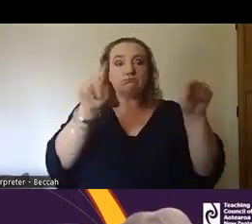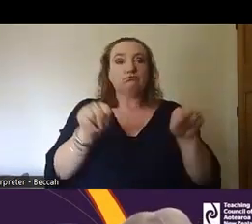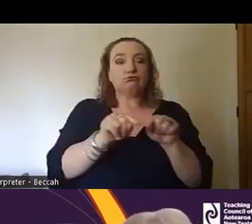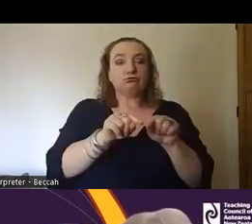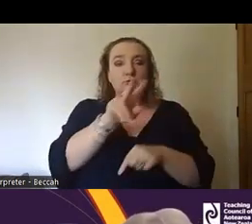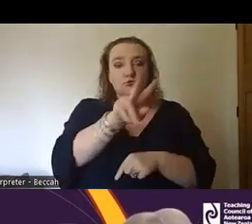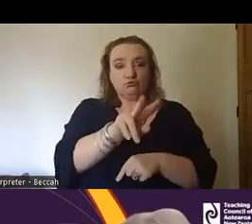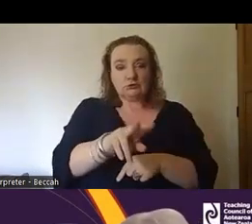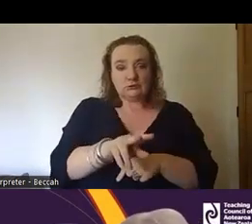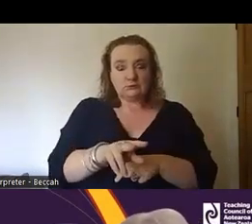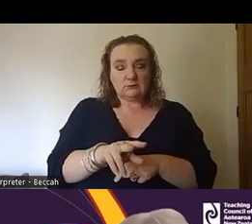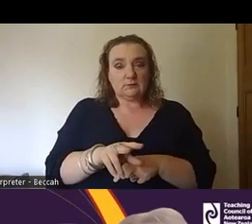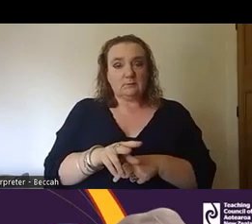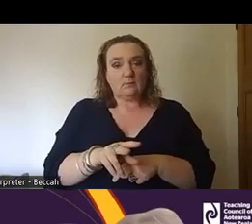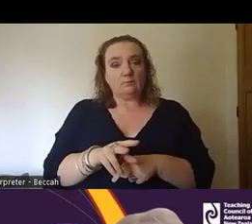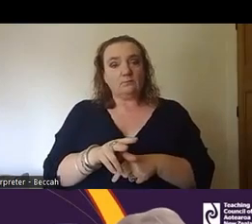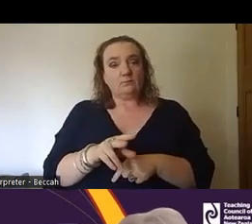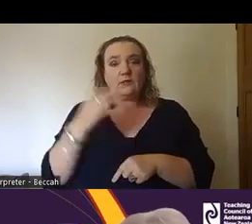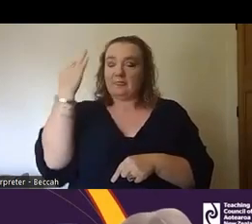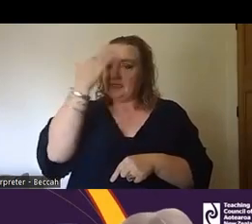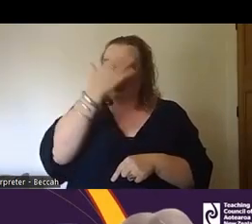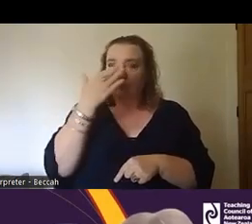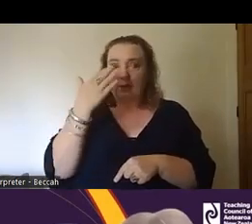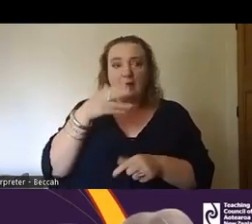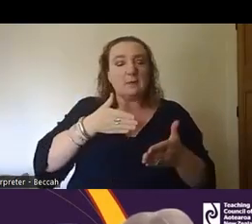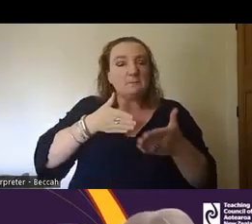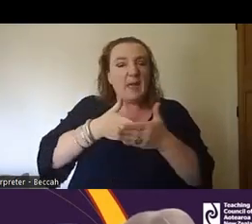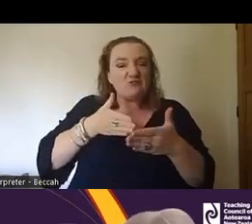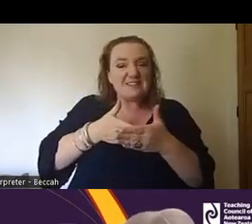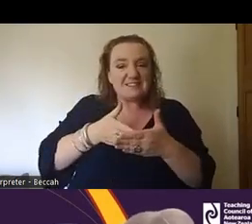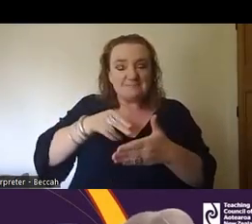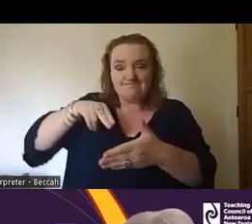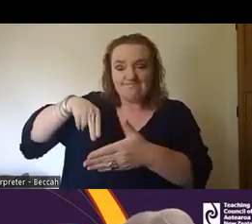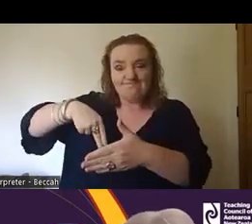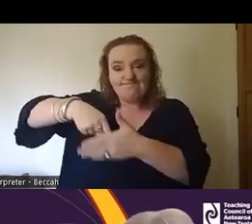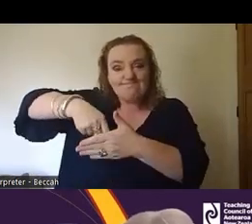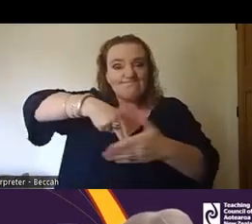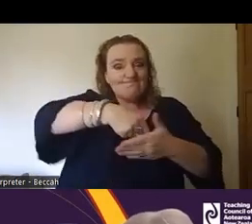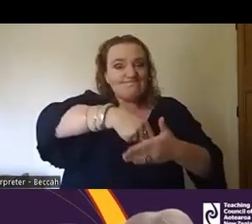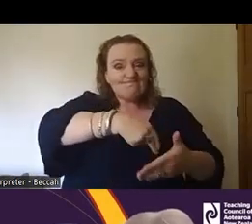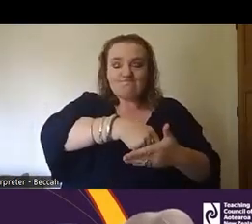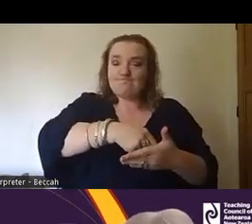and particularly with that focus on the barriers to inclusive, and thinking, you know,